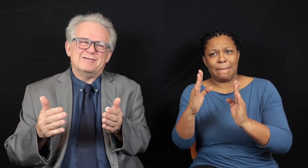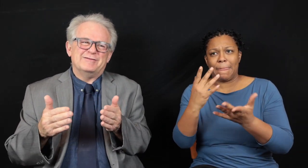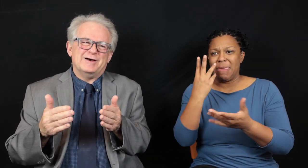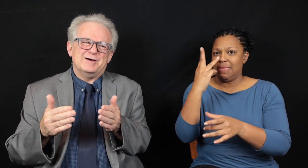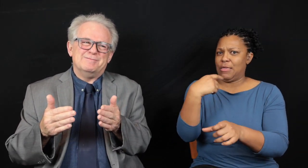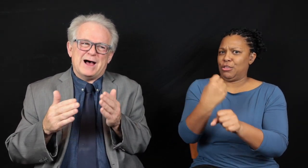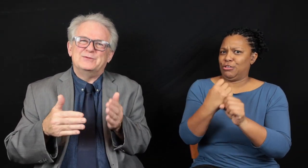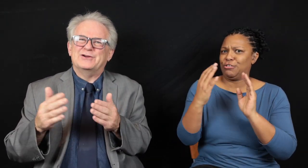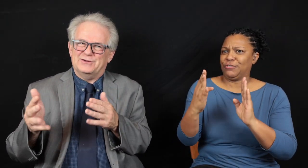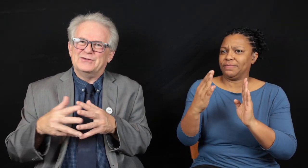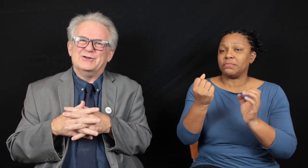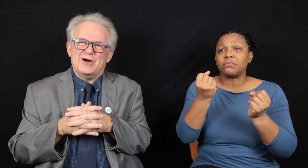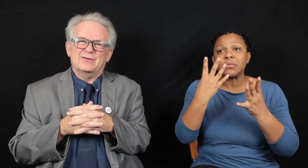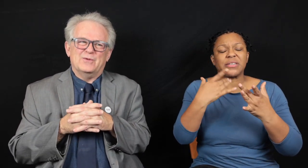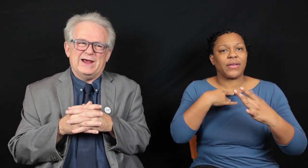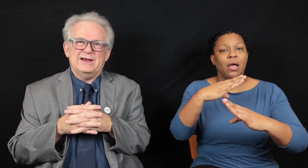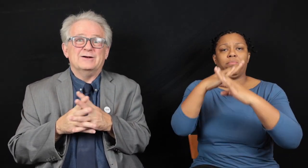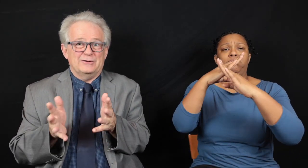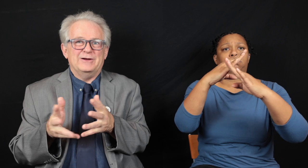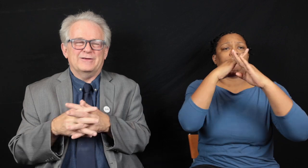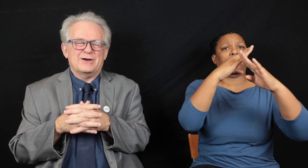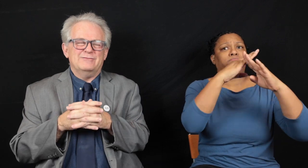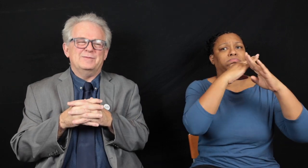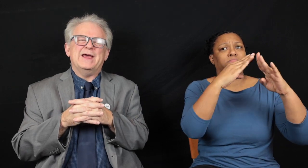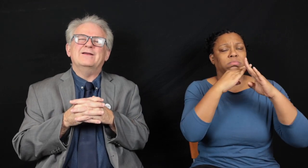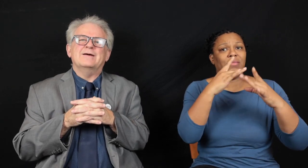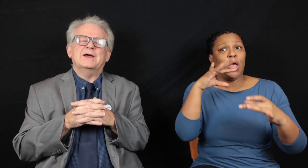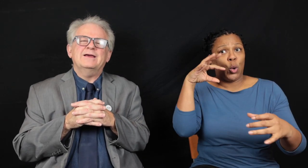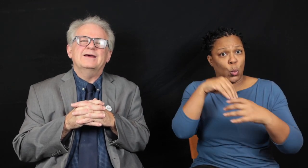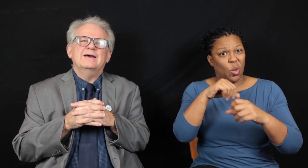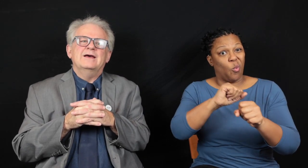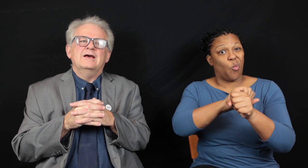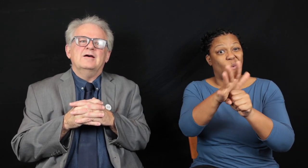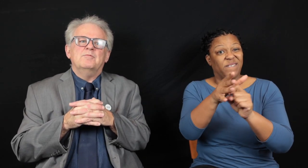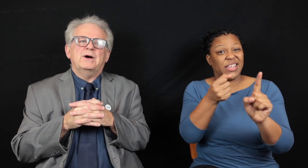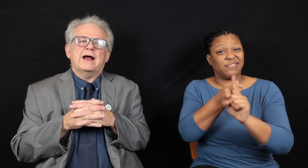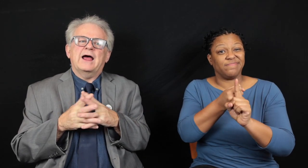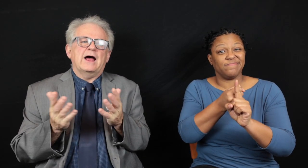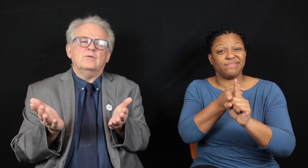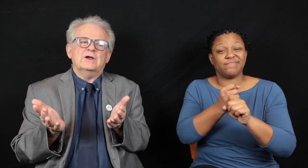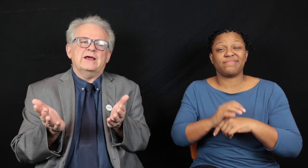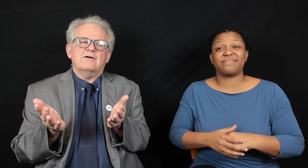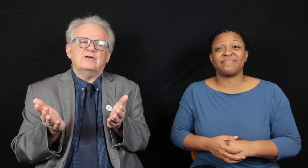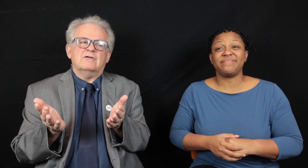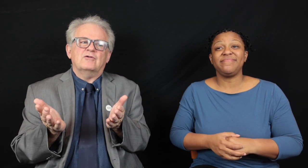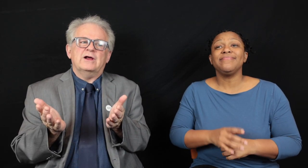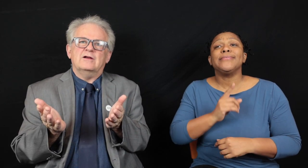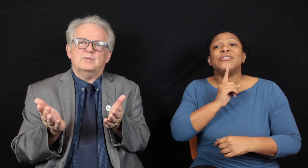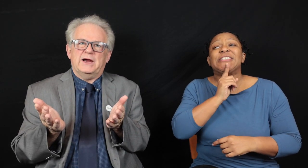of obstacles along the way including the COVID pandemic. But I really have to give credit to